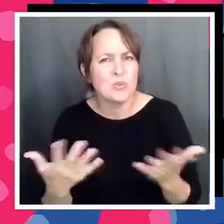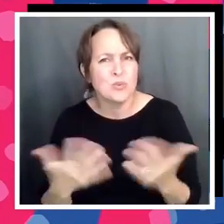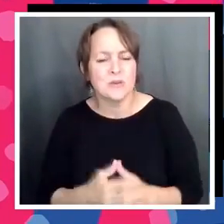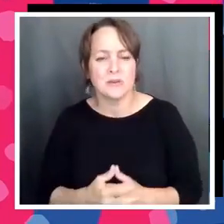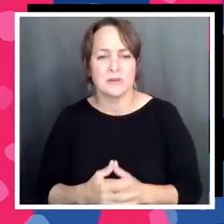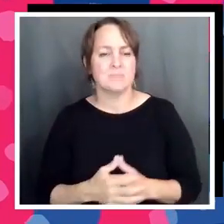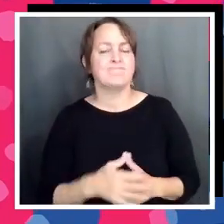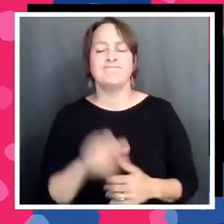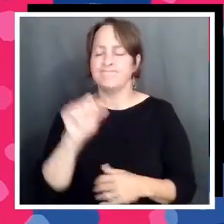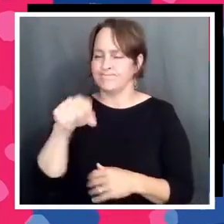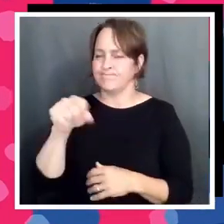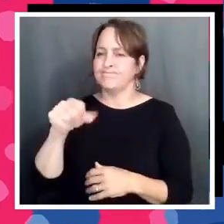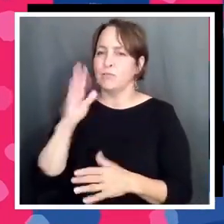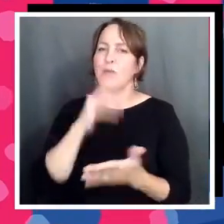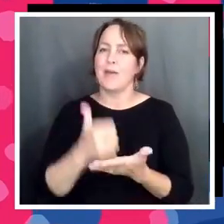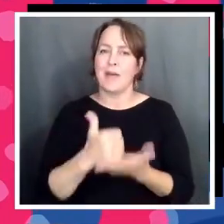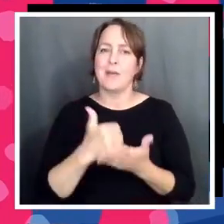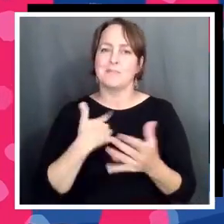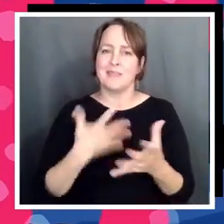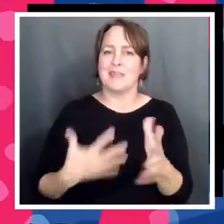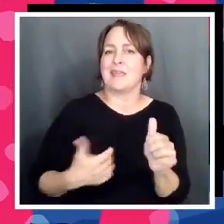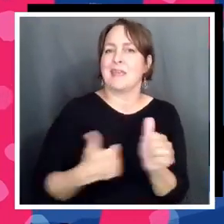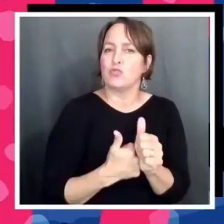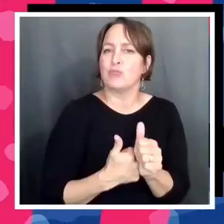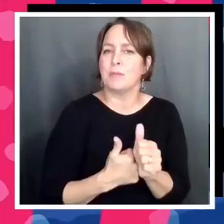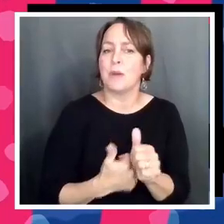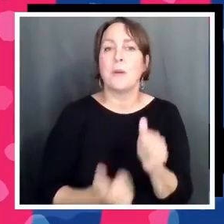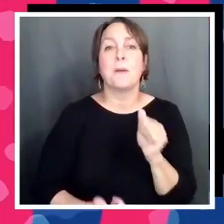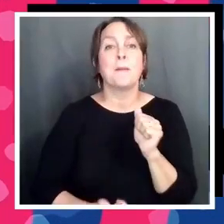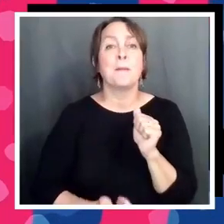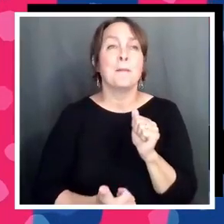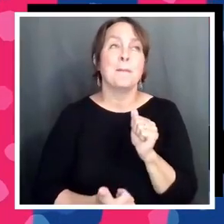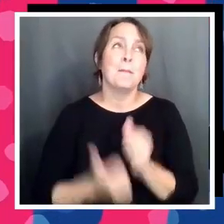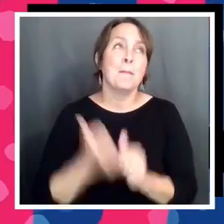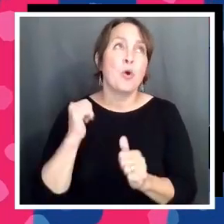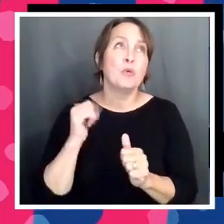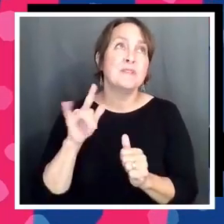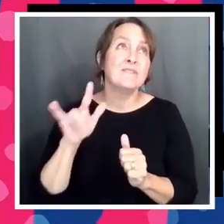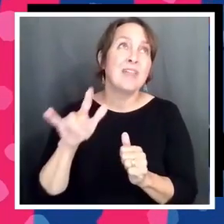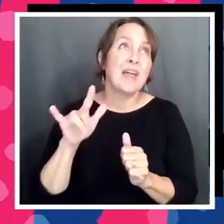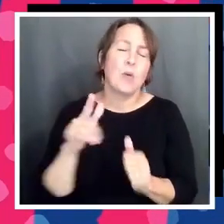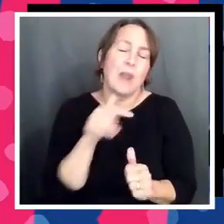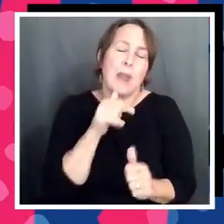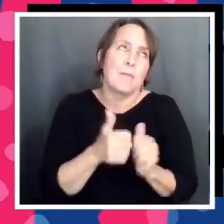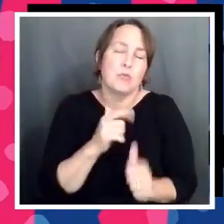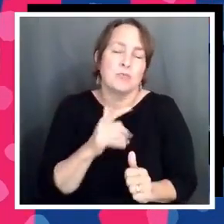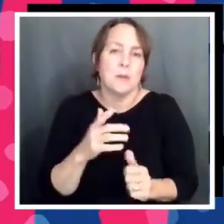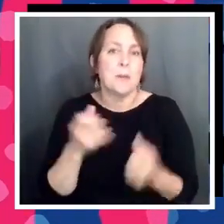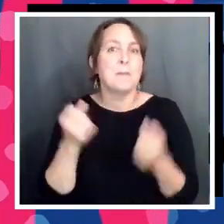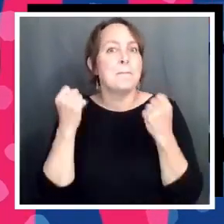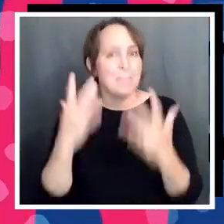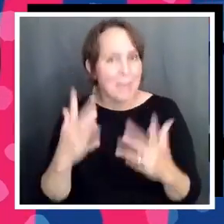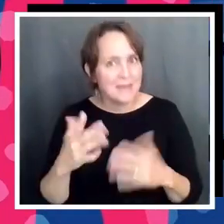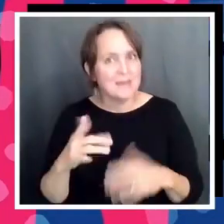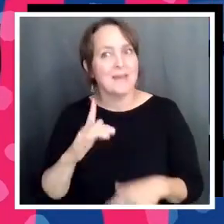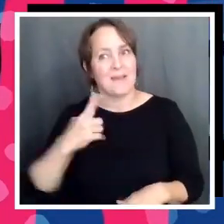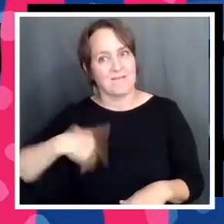HOURS EITHER.